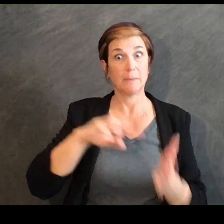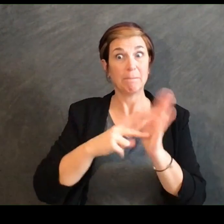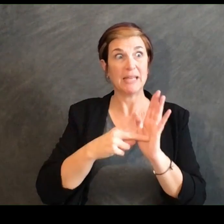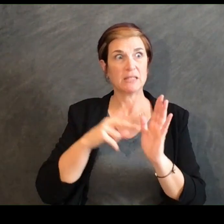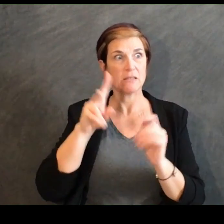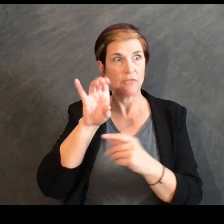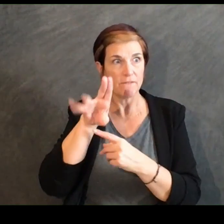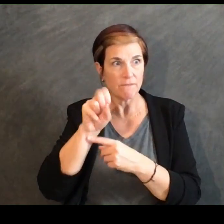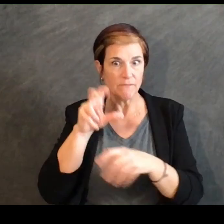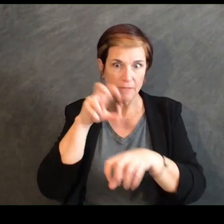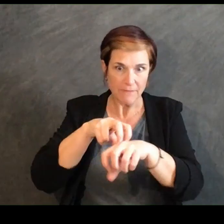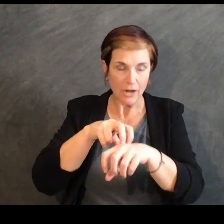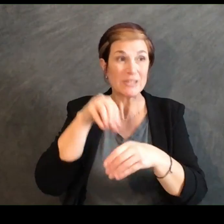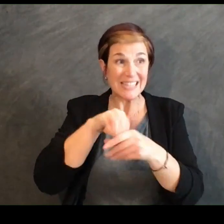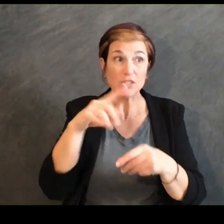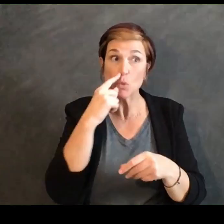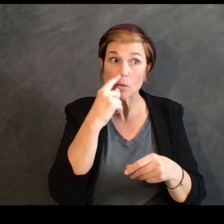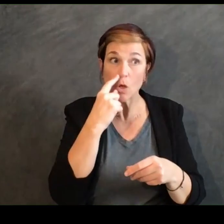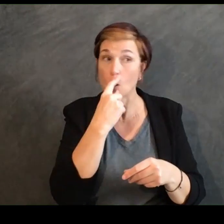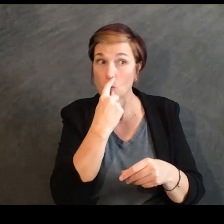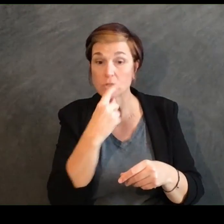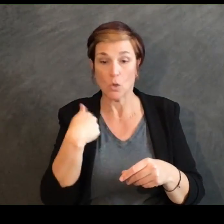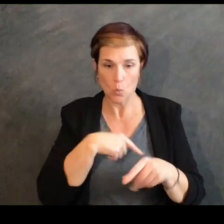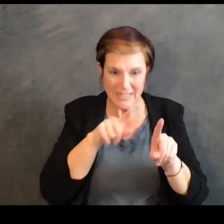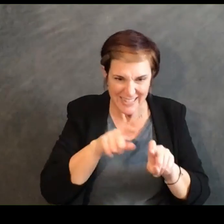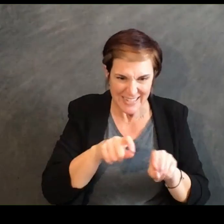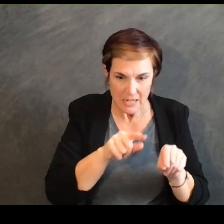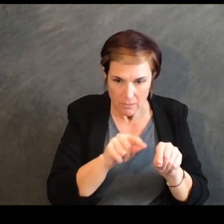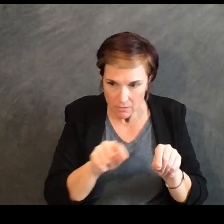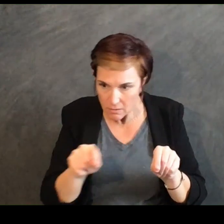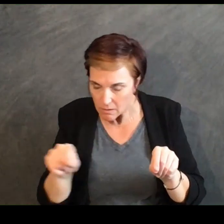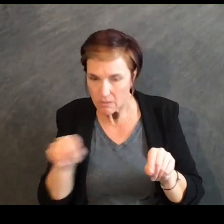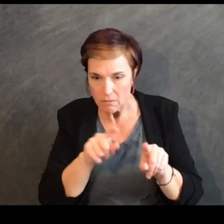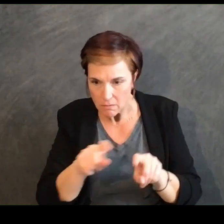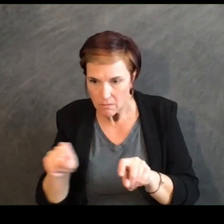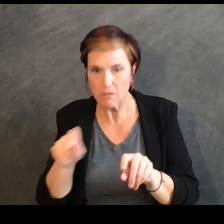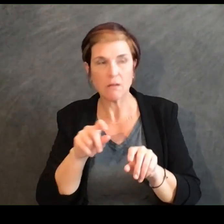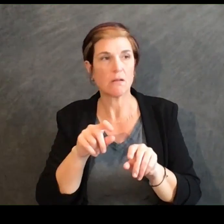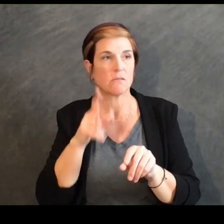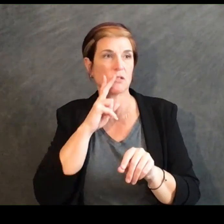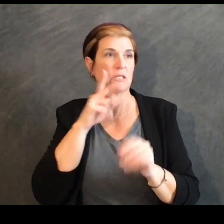were amplifying I think you have to remember though we're working very